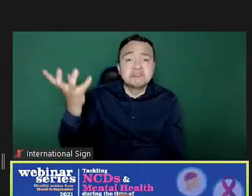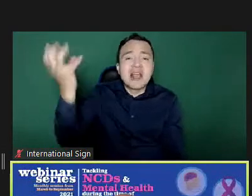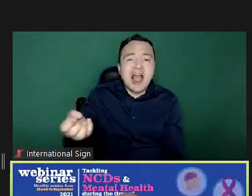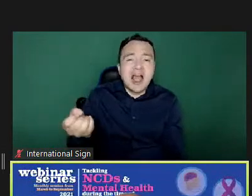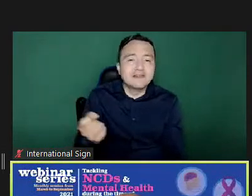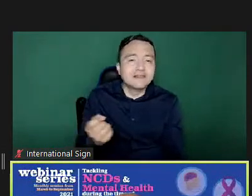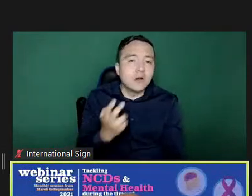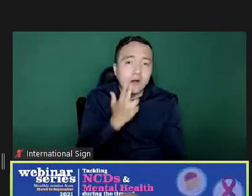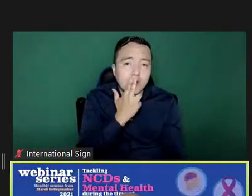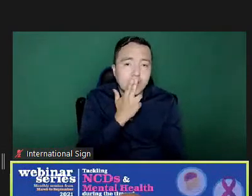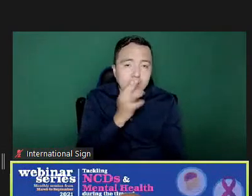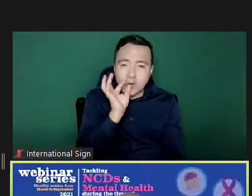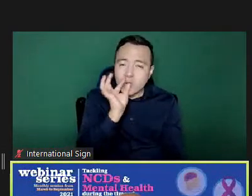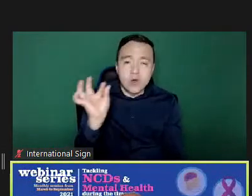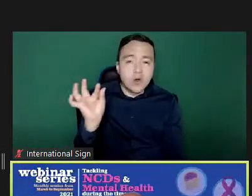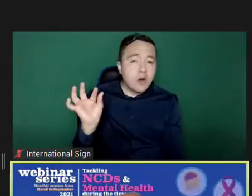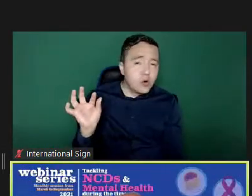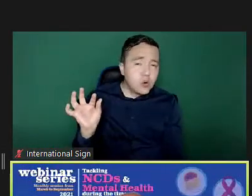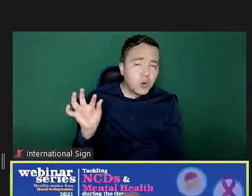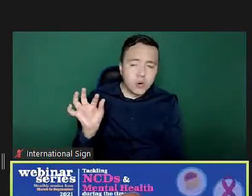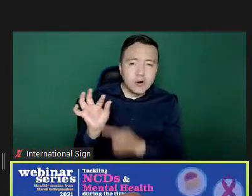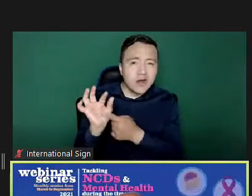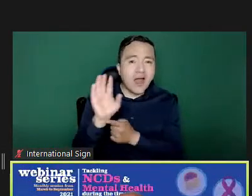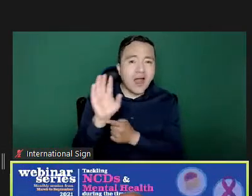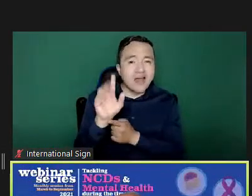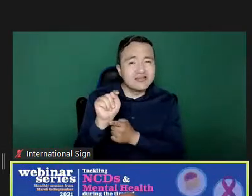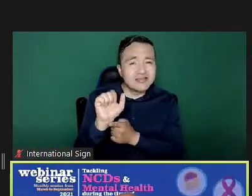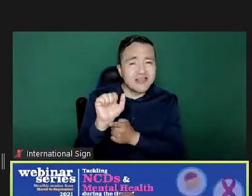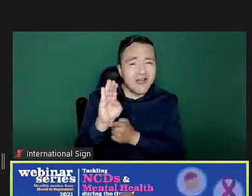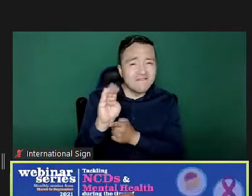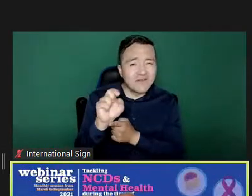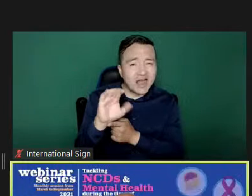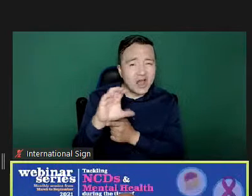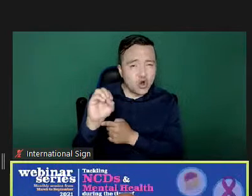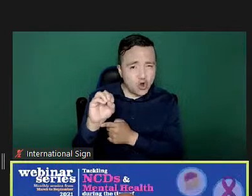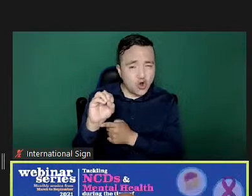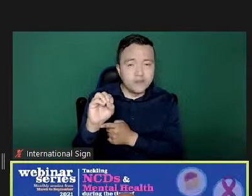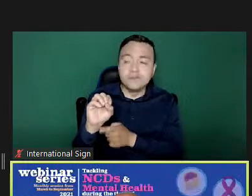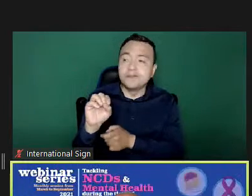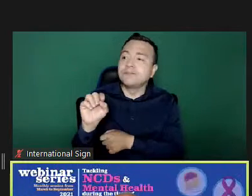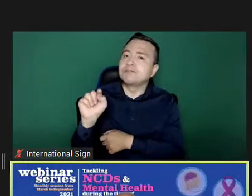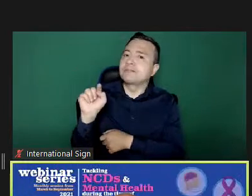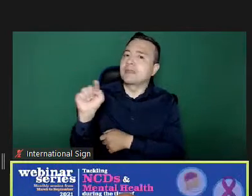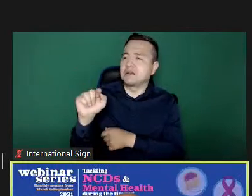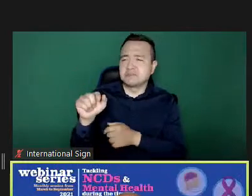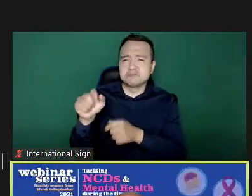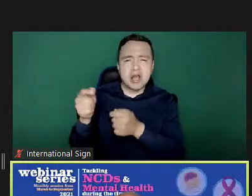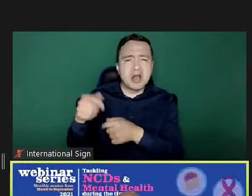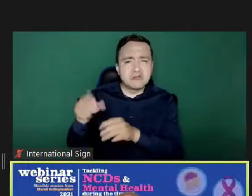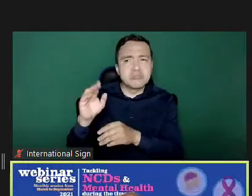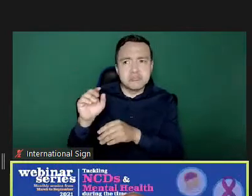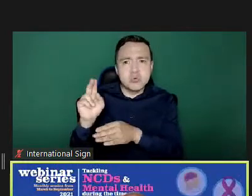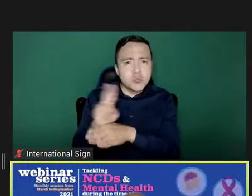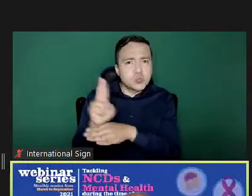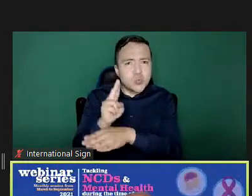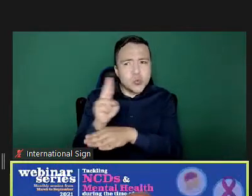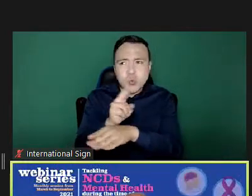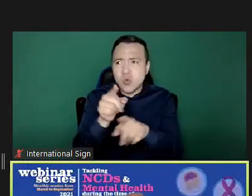So from the finance and trade sectors of the government, there's an impetus to grow more and have people consume more, because it brings money in.